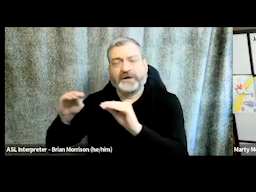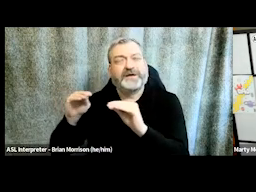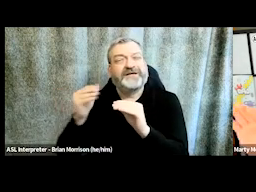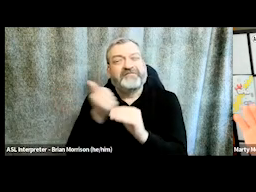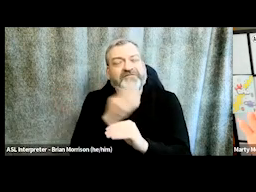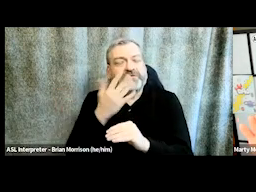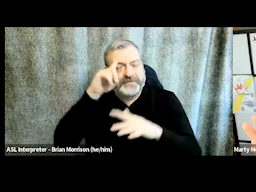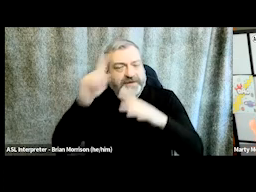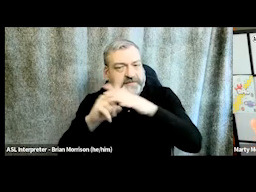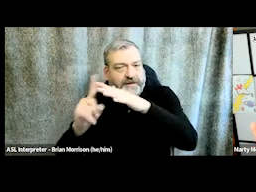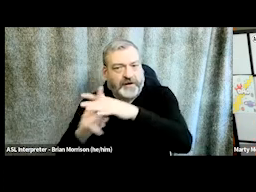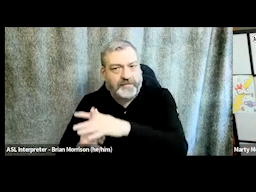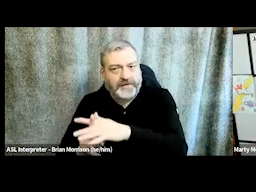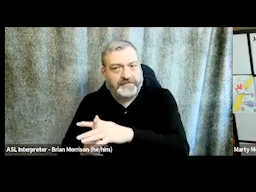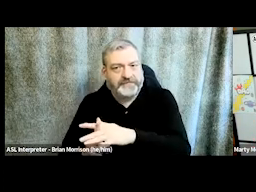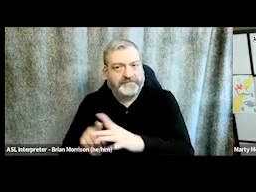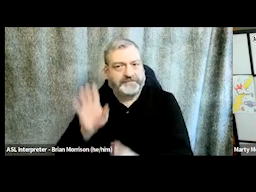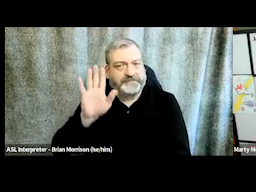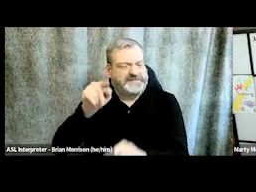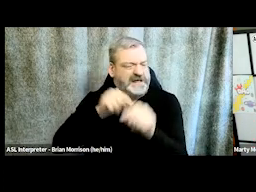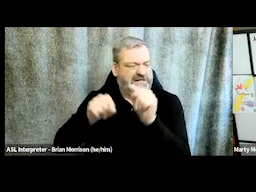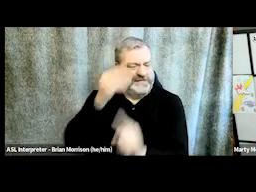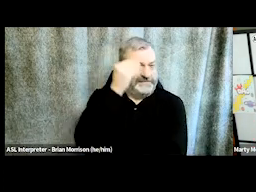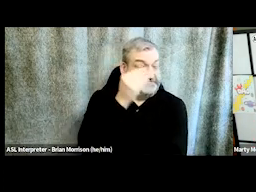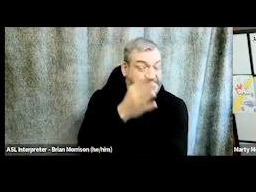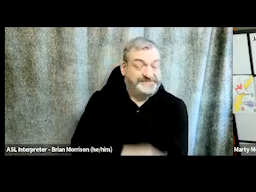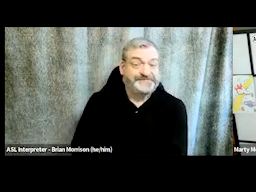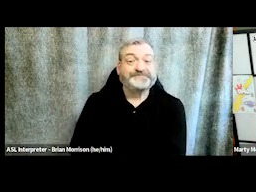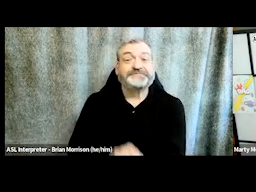for my bonus fee days, if you are a board member